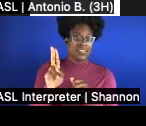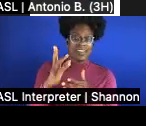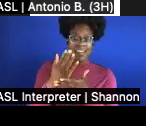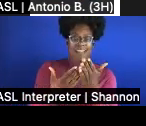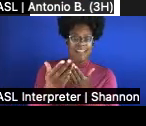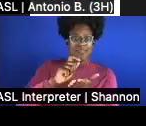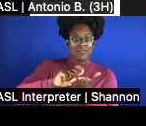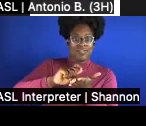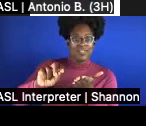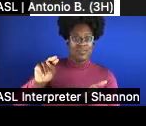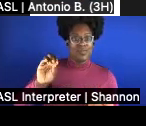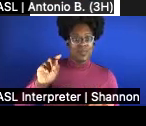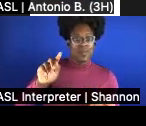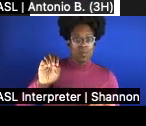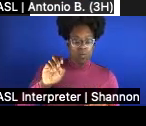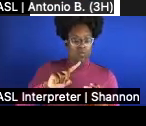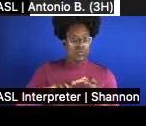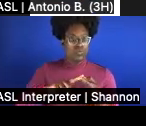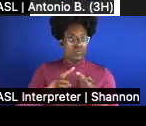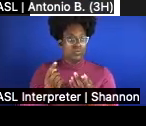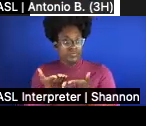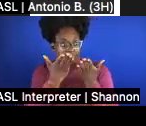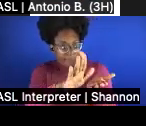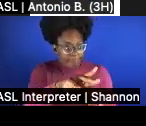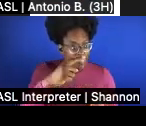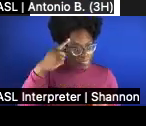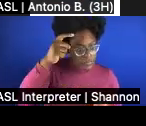Explicit comments were extremely clear about what the writer needed to do: "Add this,"